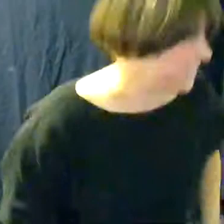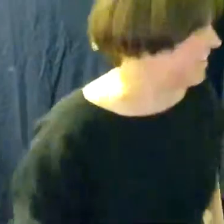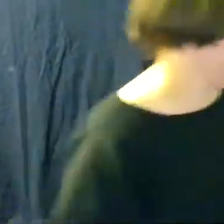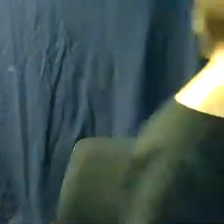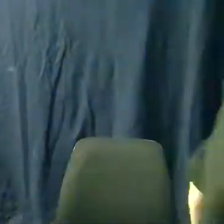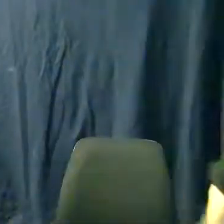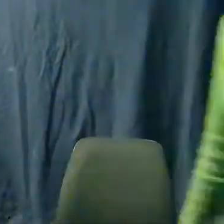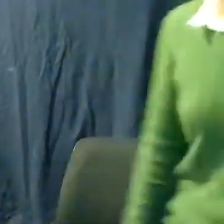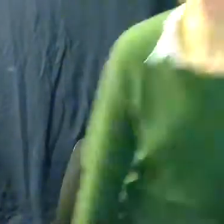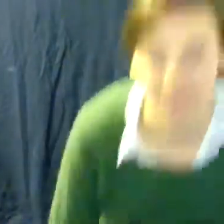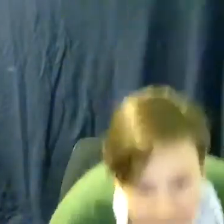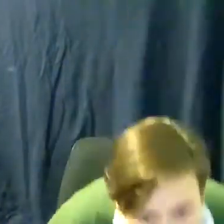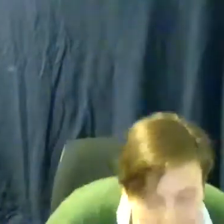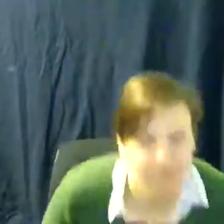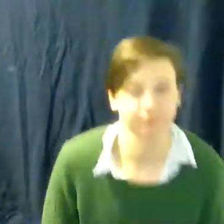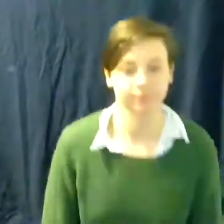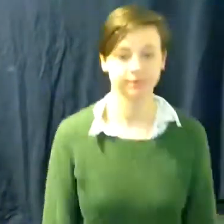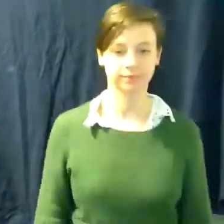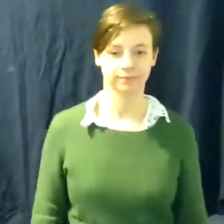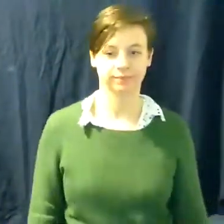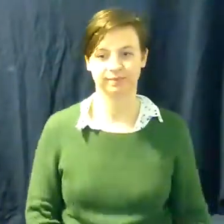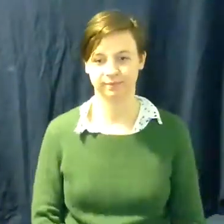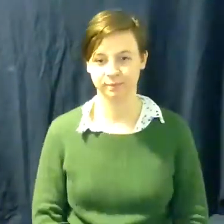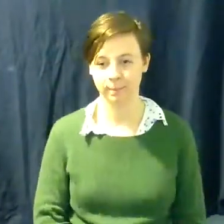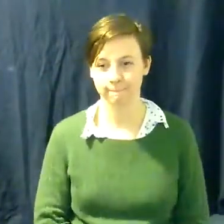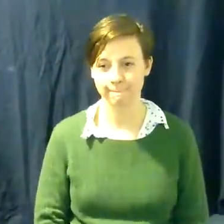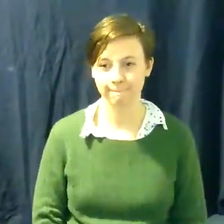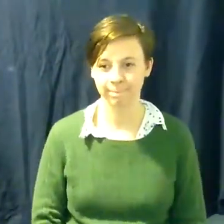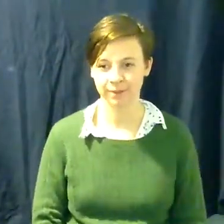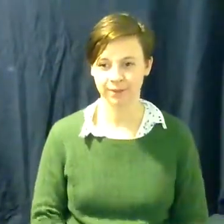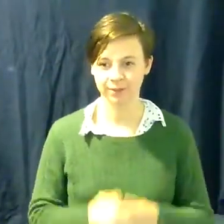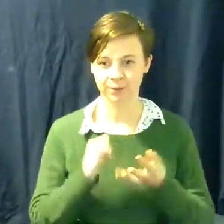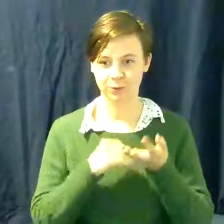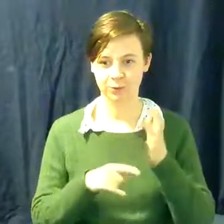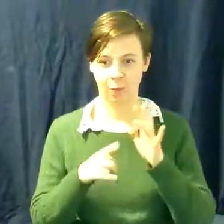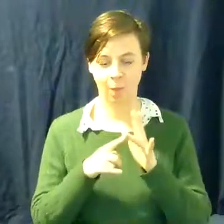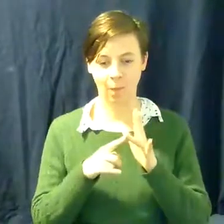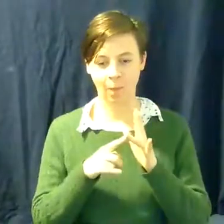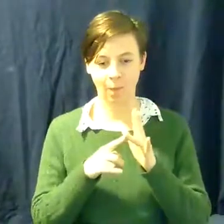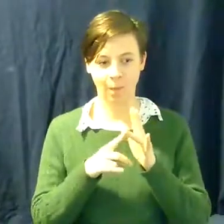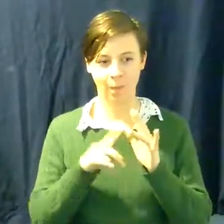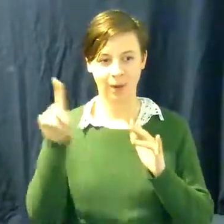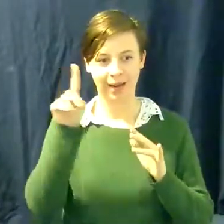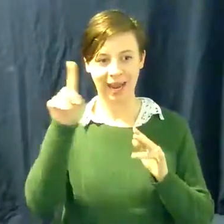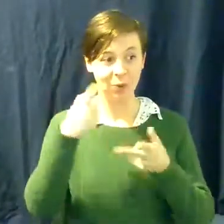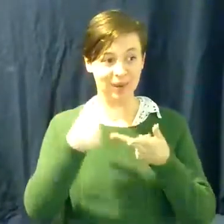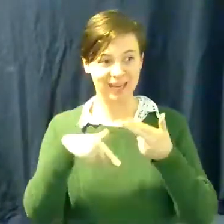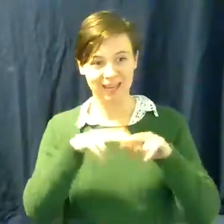So that's really the overview we wanted to give you